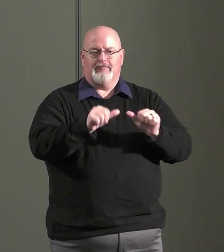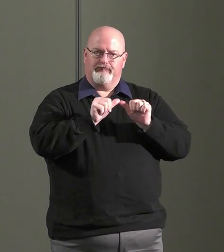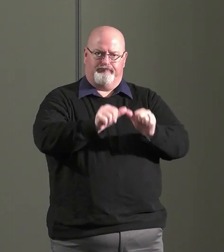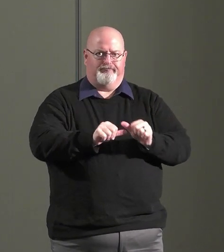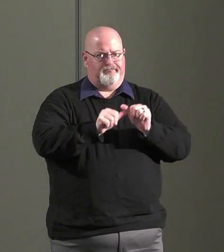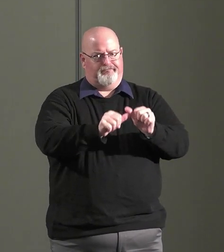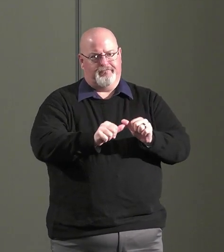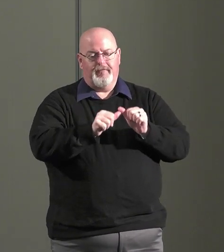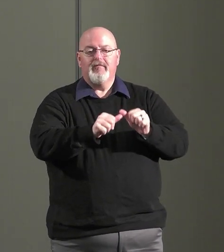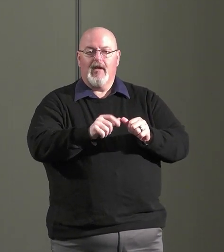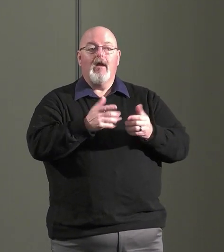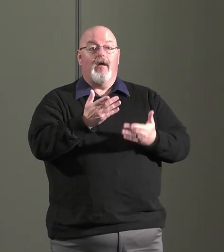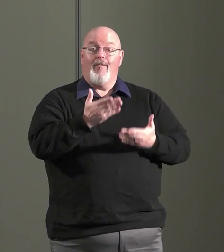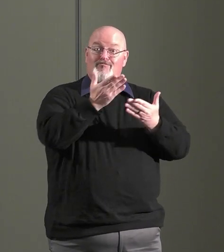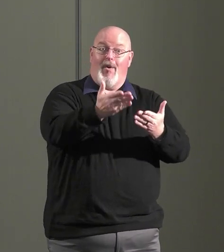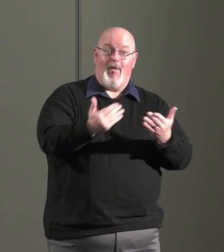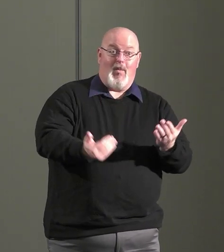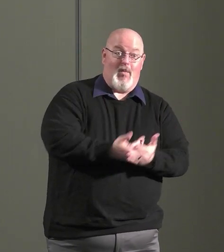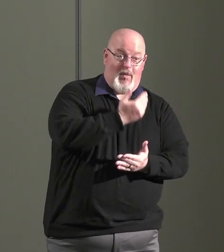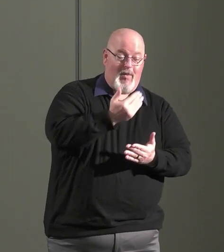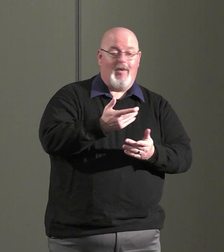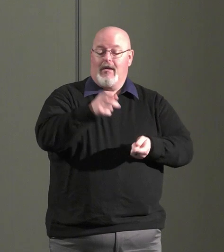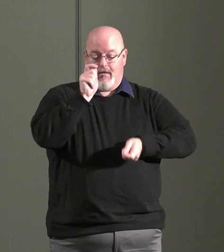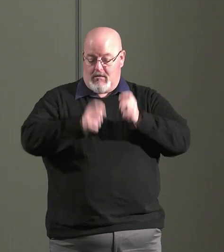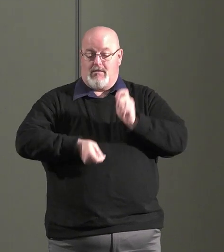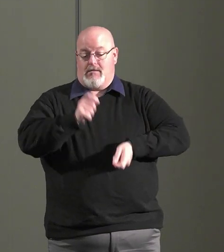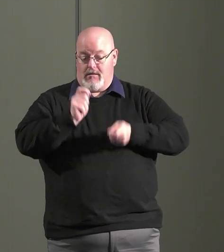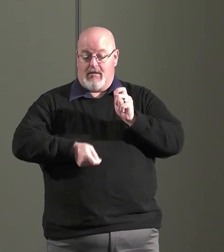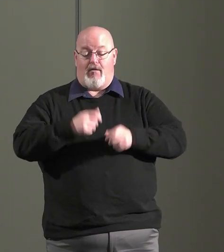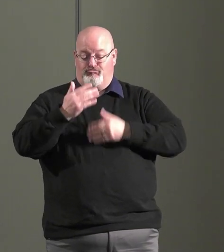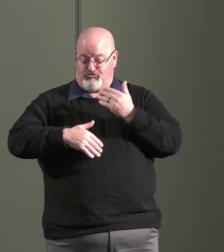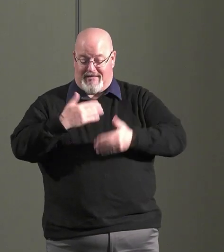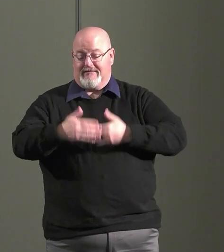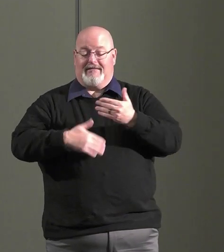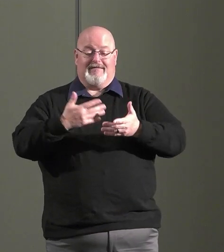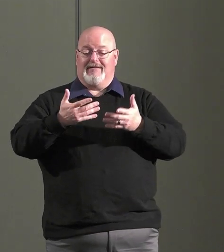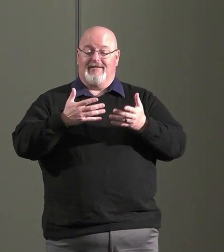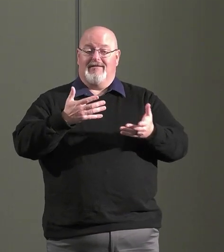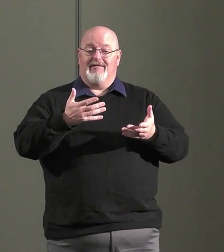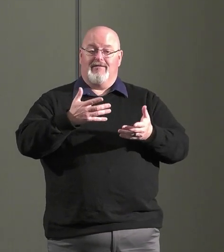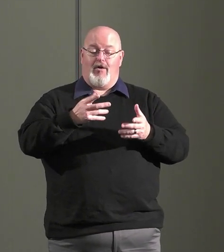And they keep proposing new ones and go through this process of you know review